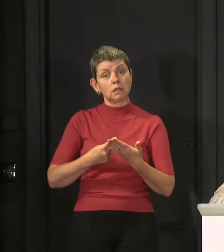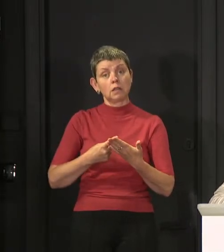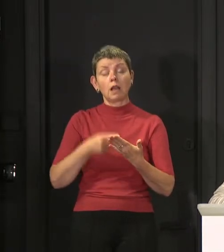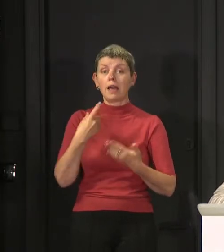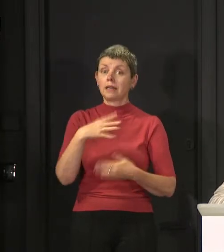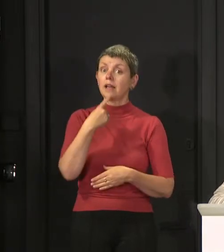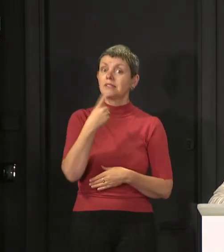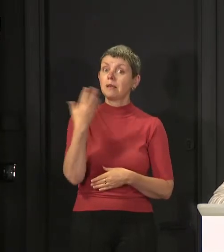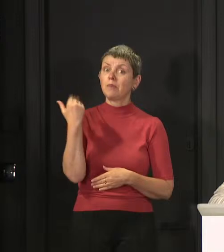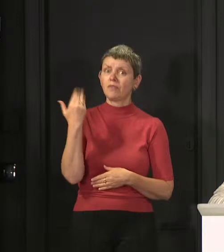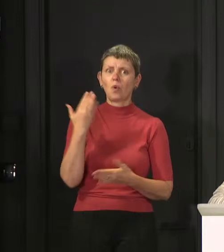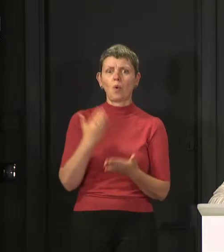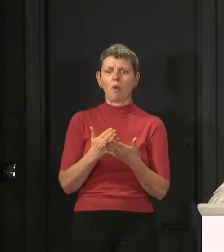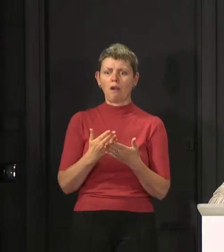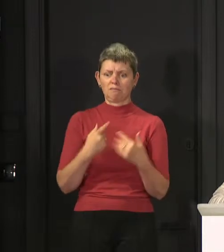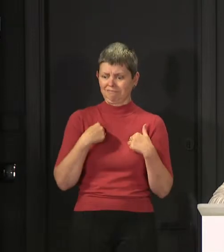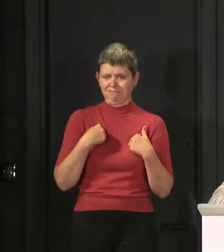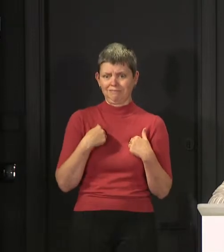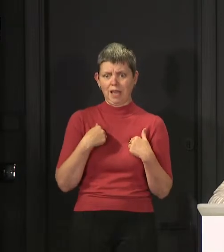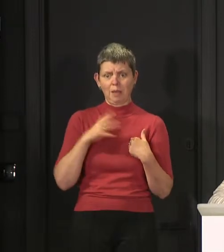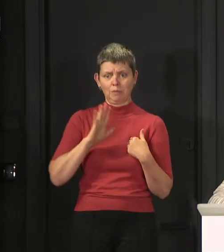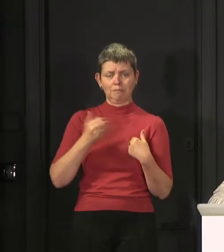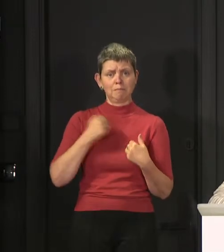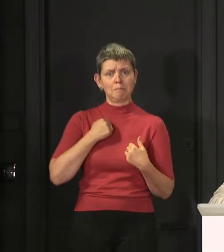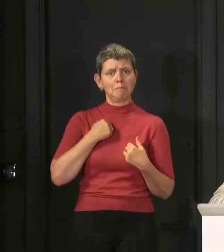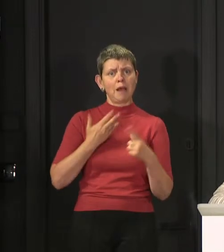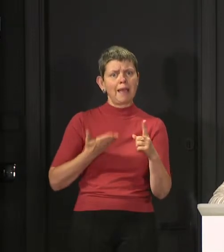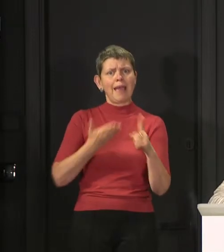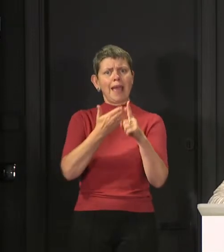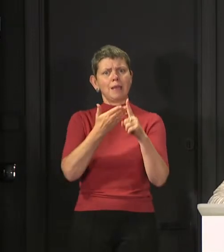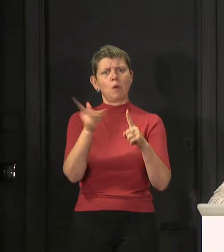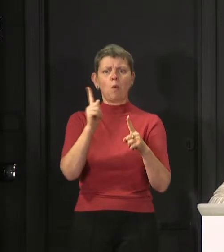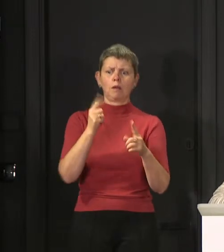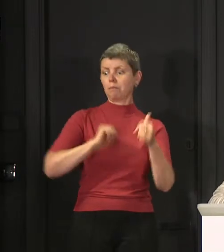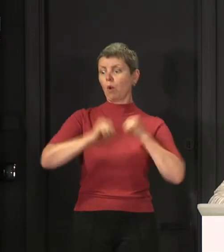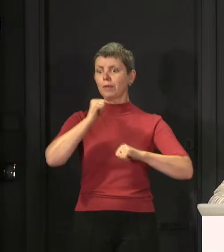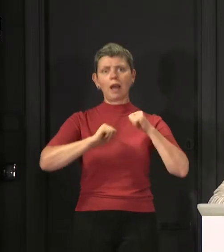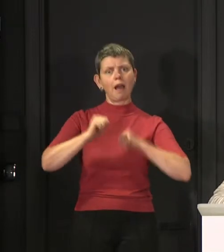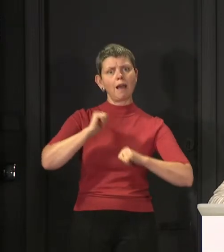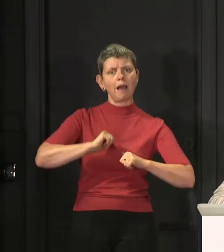a popularity contest, it is trying as best i can to do the right thing, the responsible